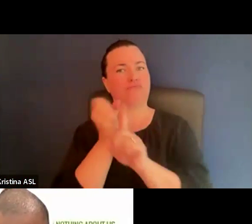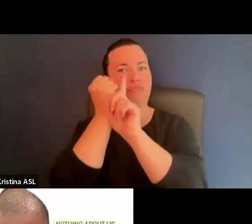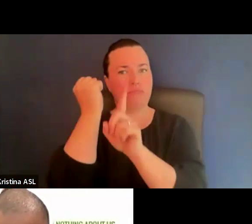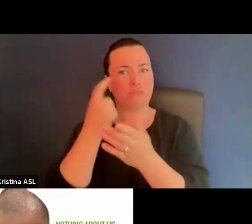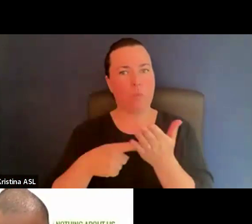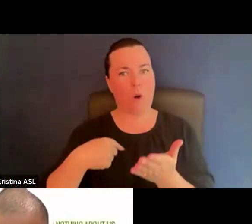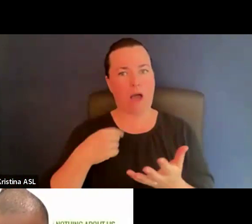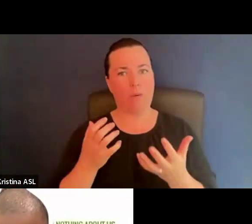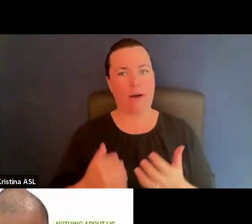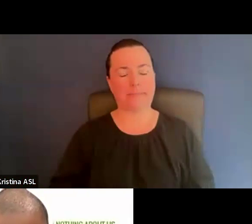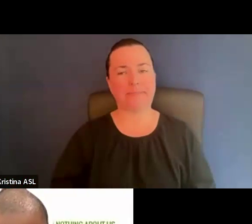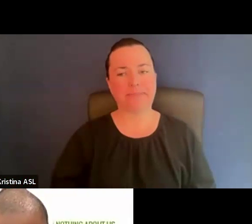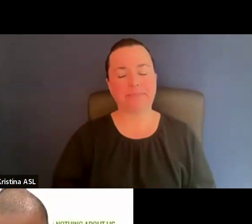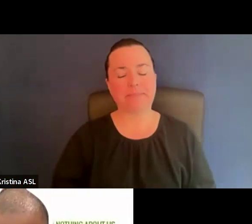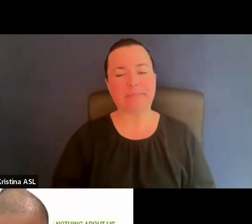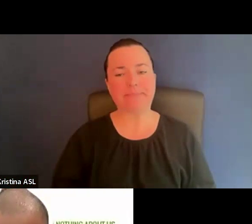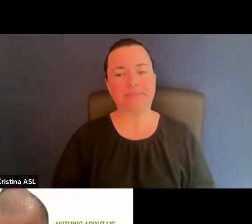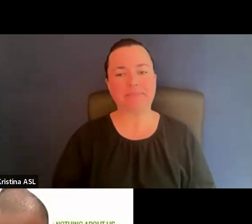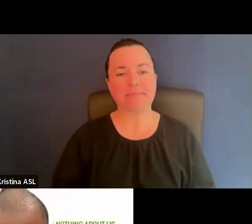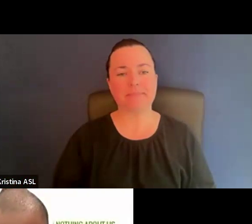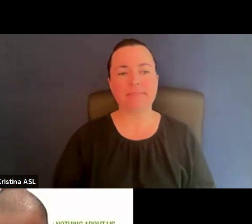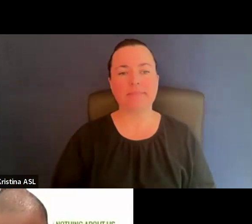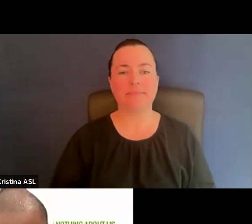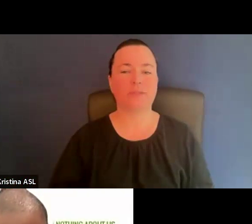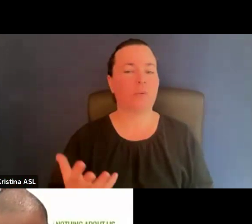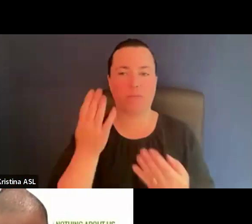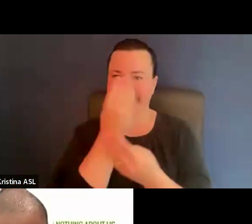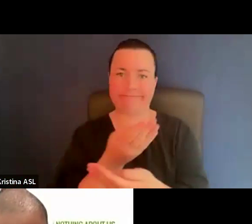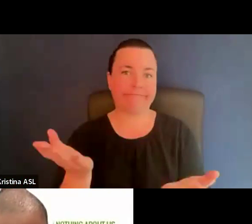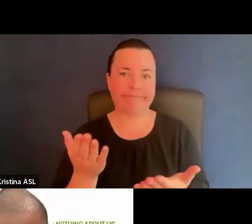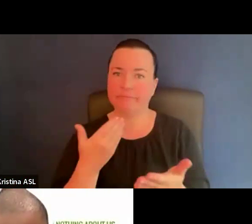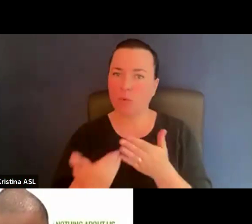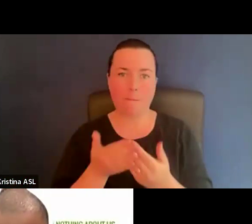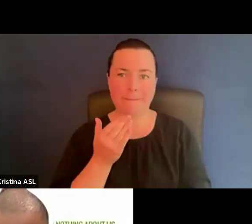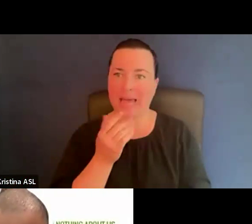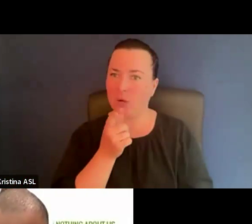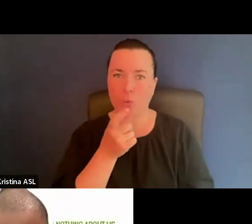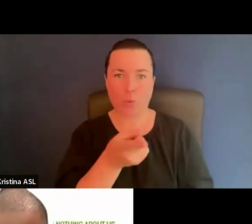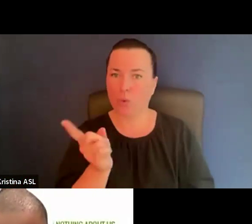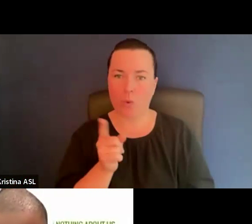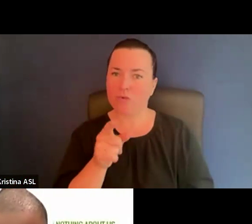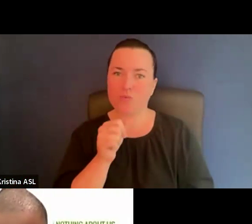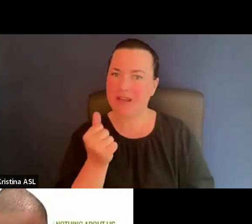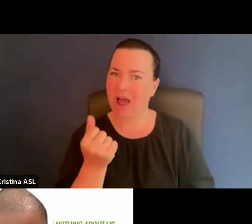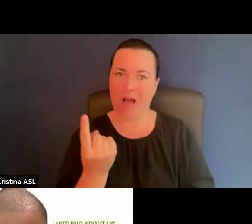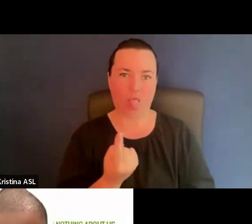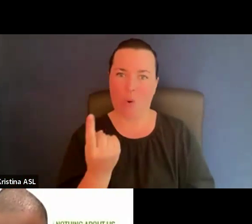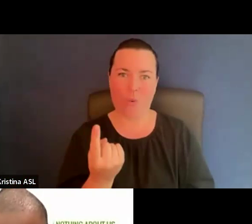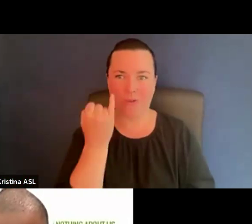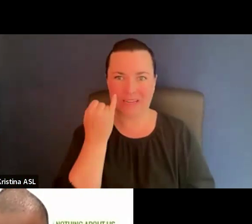So just know that no matter who you are, you're not alone in feeling this hesitation